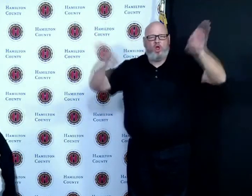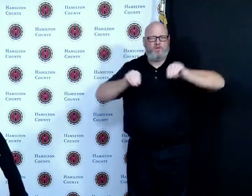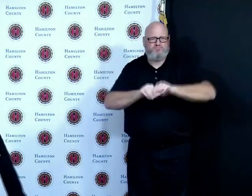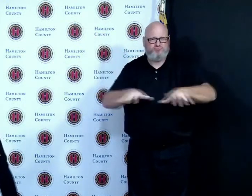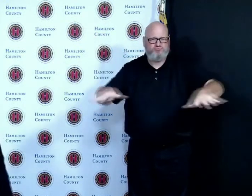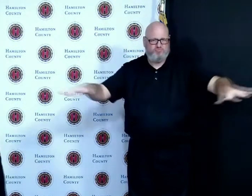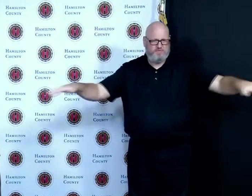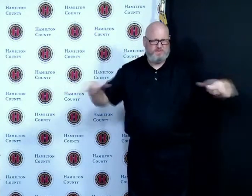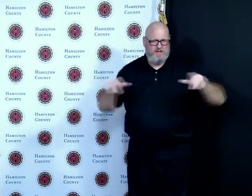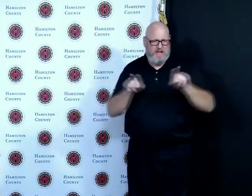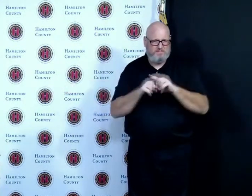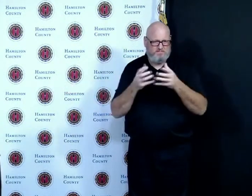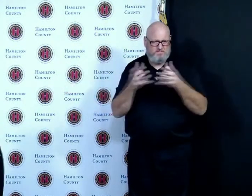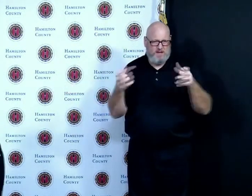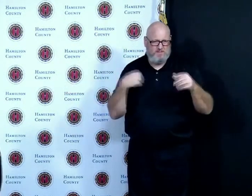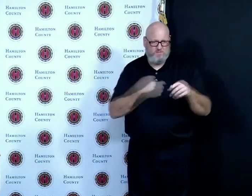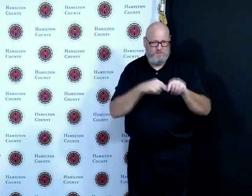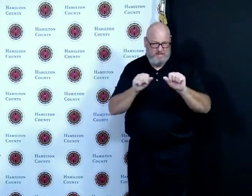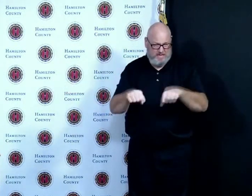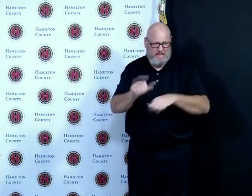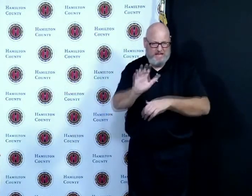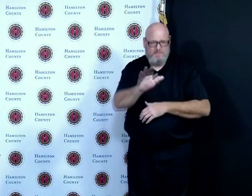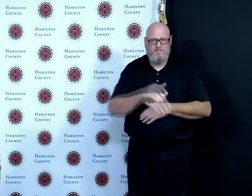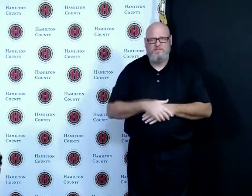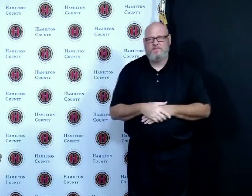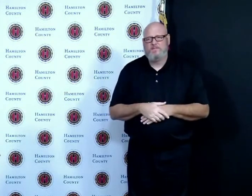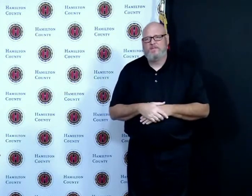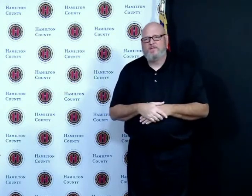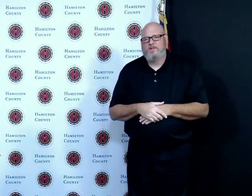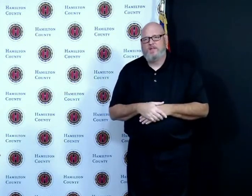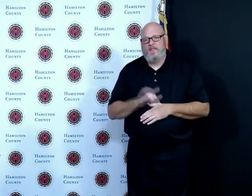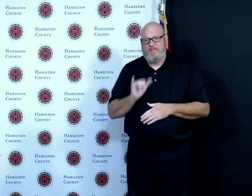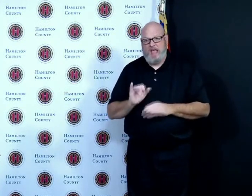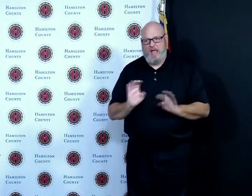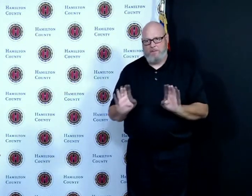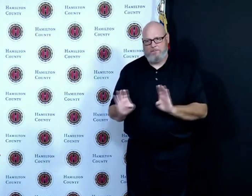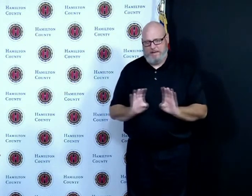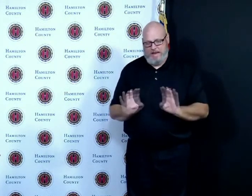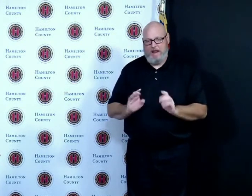the penetration of vaccination in the general community I do not think we've made much of